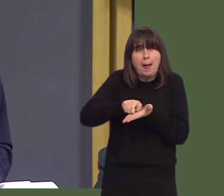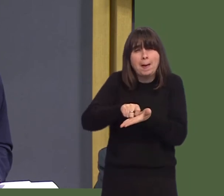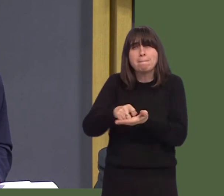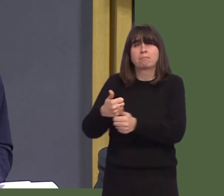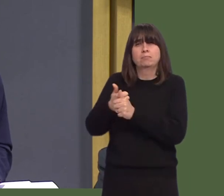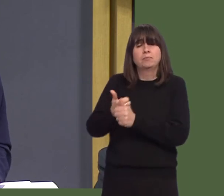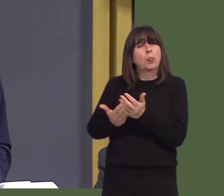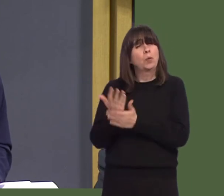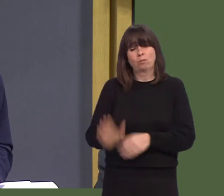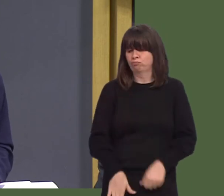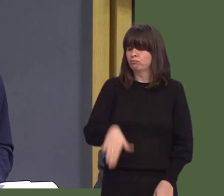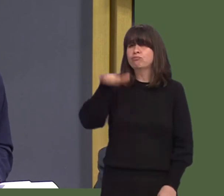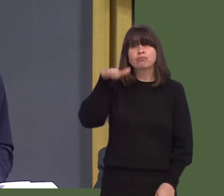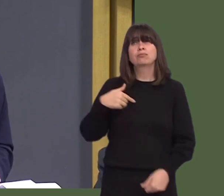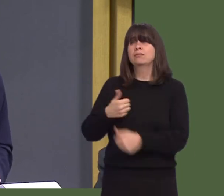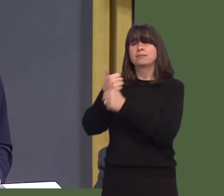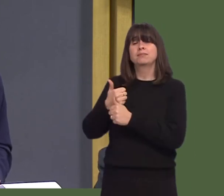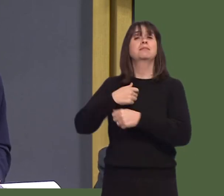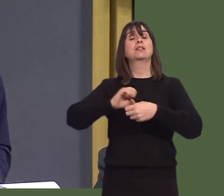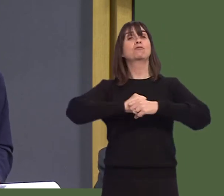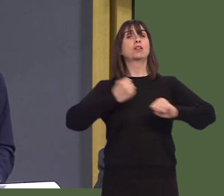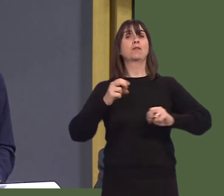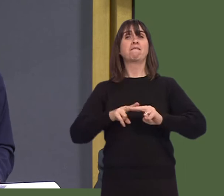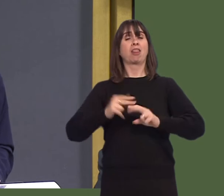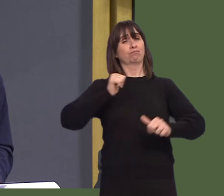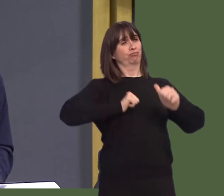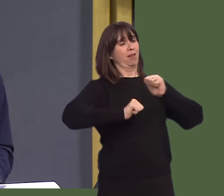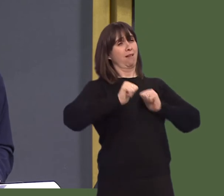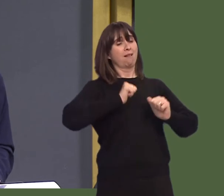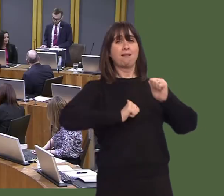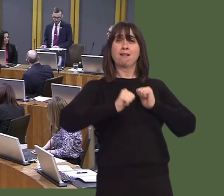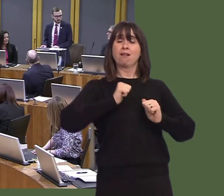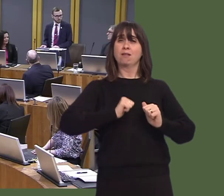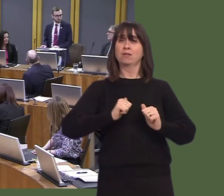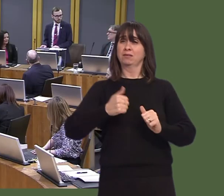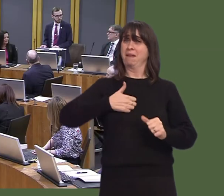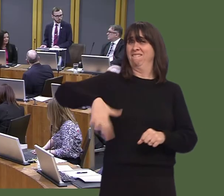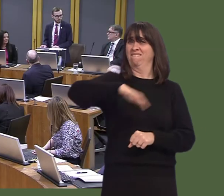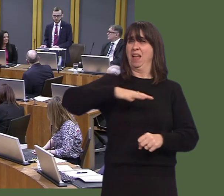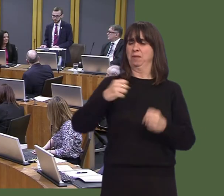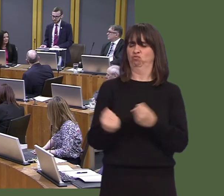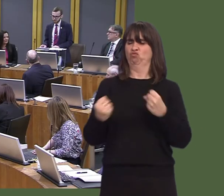You want to see business taxes devolved to this Assemblyóis that what you're saying? Because that's the logical consequence of what you're saying.